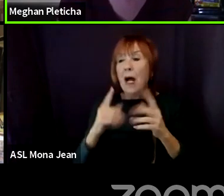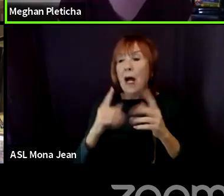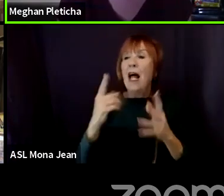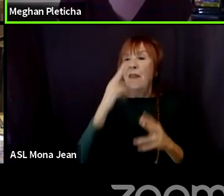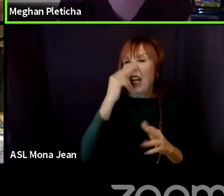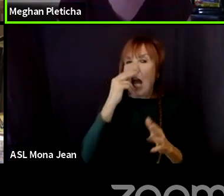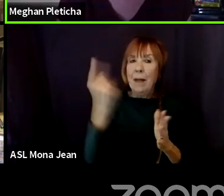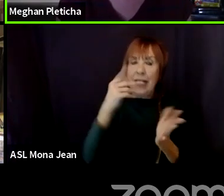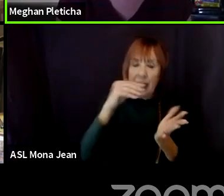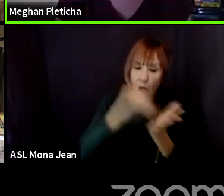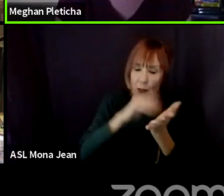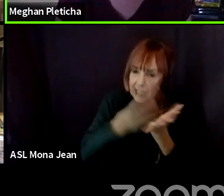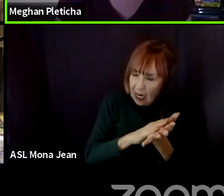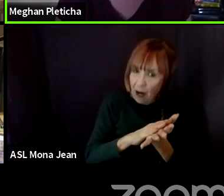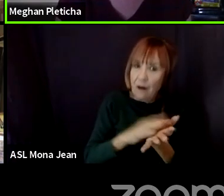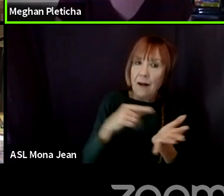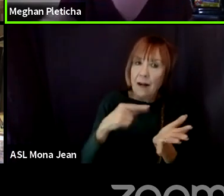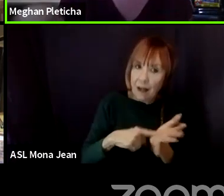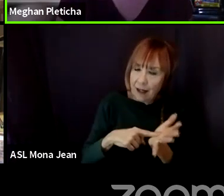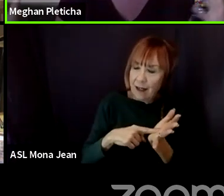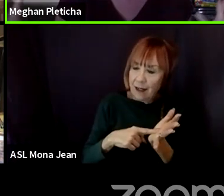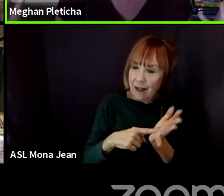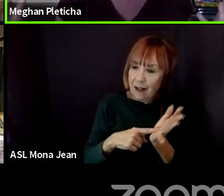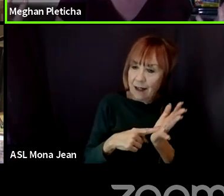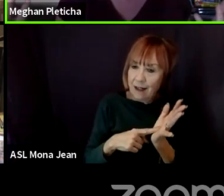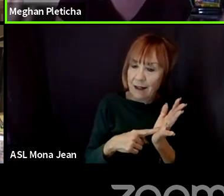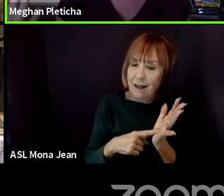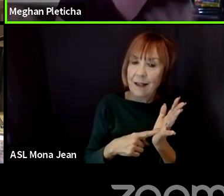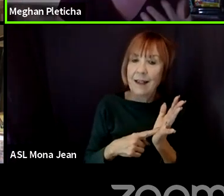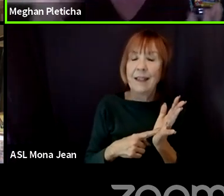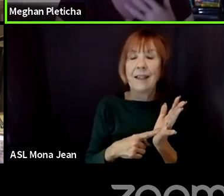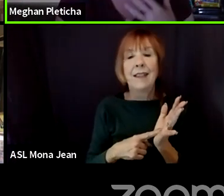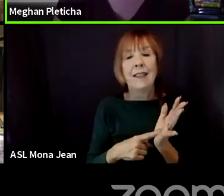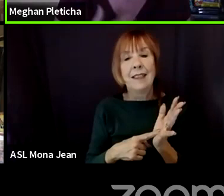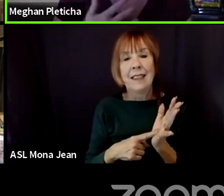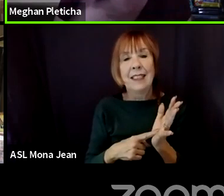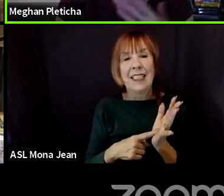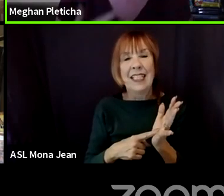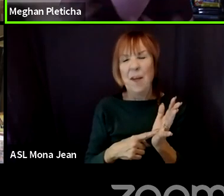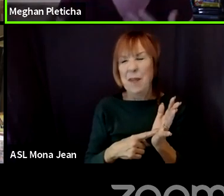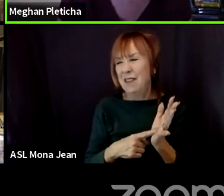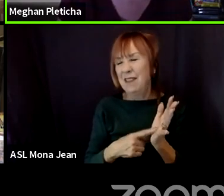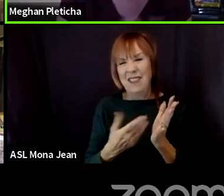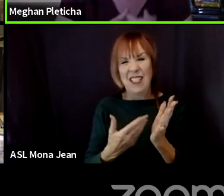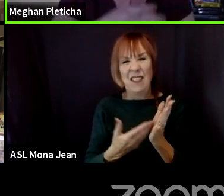I think, maybe I've talked to comedy writers, they don't feel the same way,